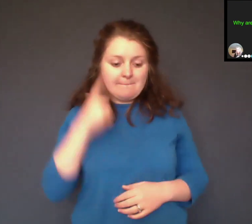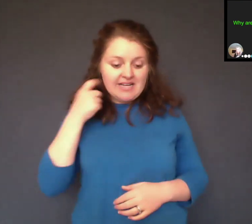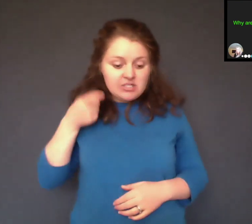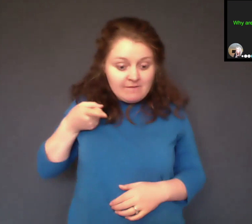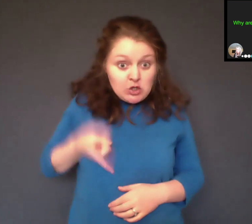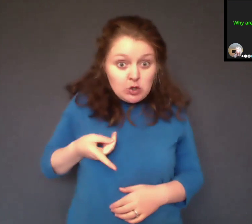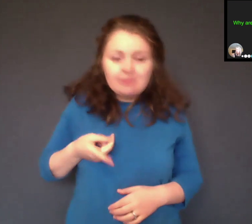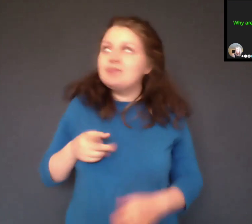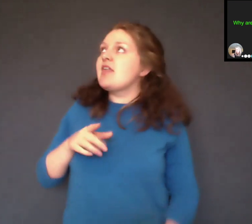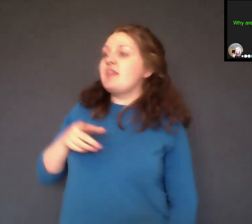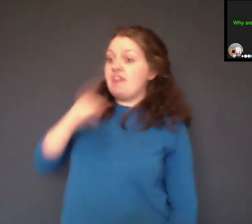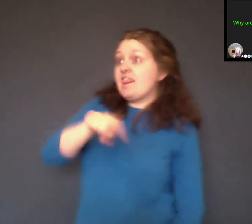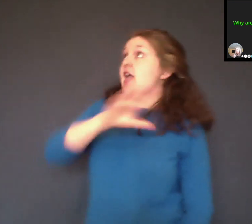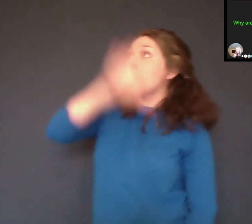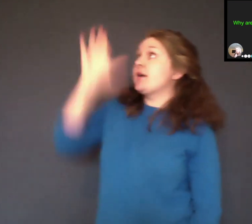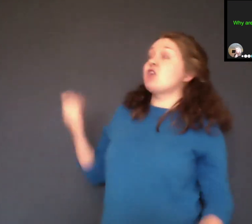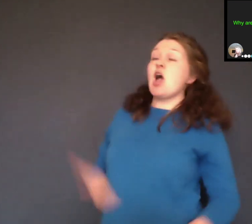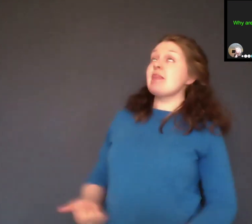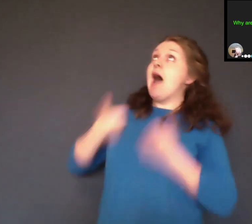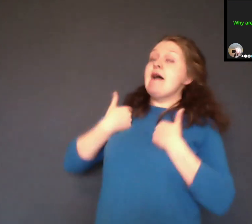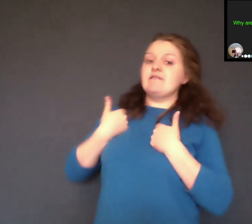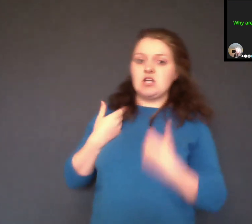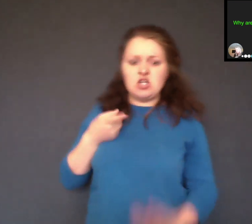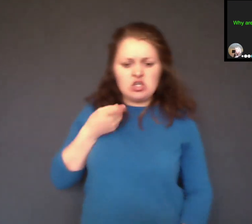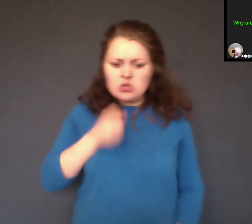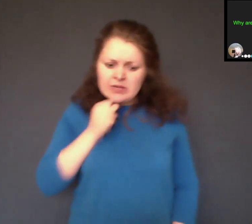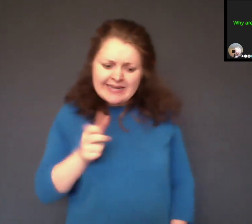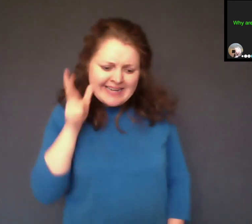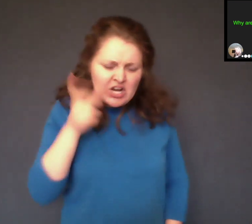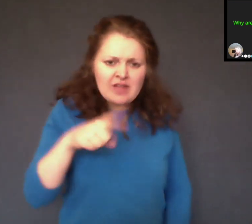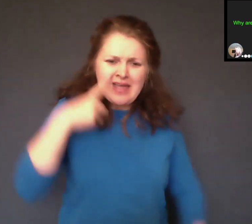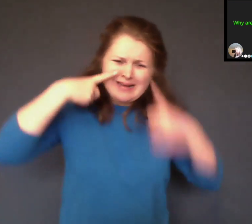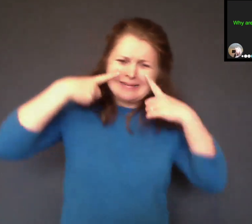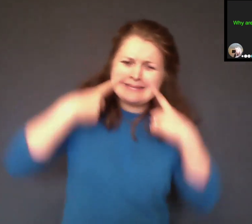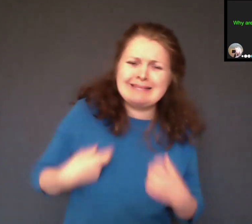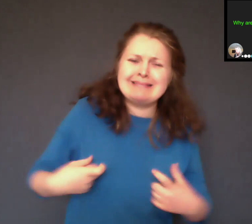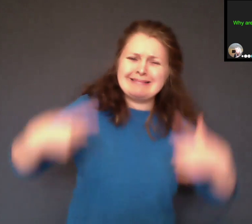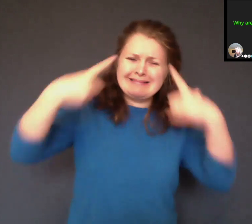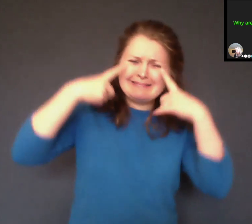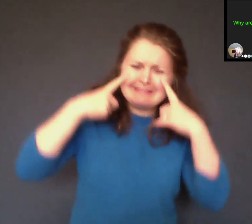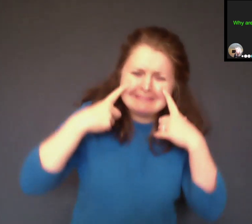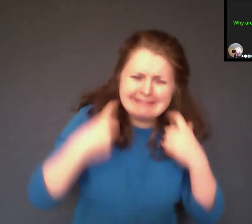they were never alive harvey said did you not hear their sobs and please hood demanded the